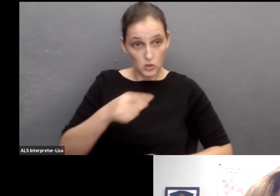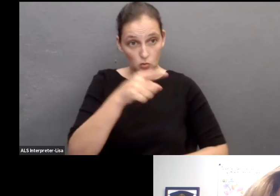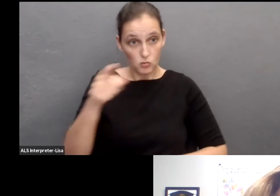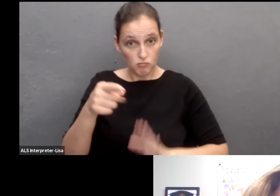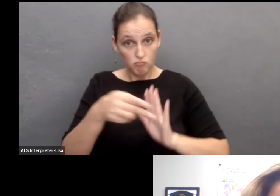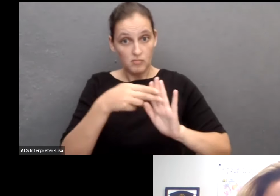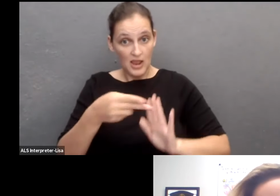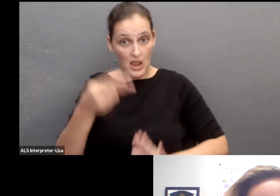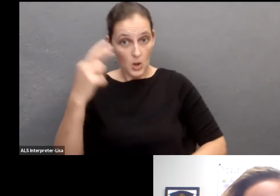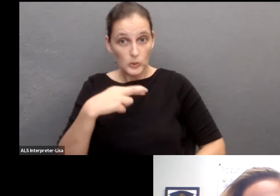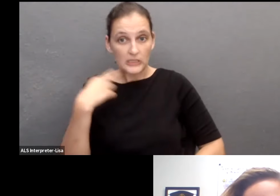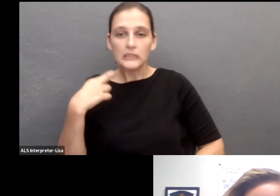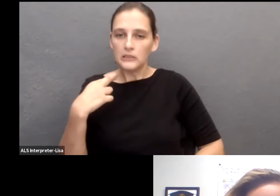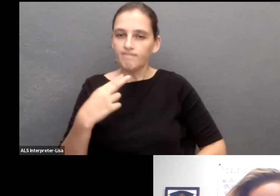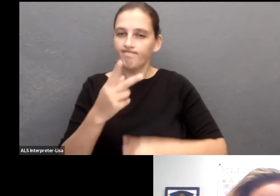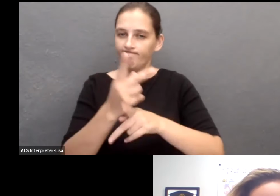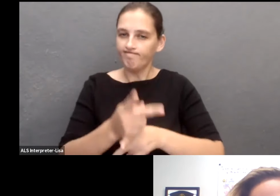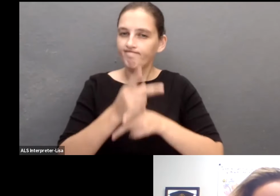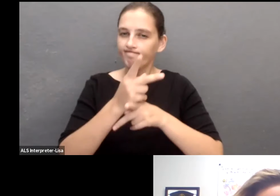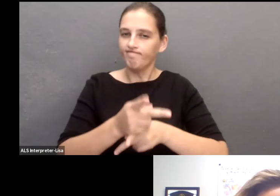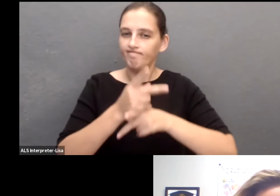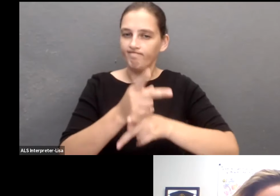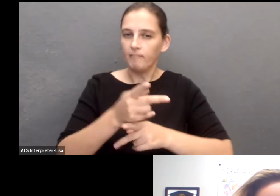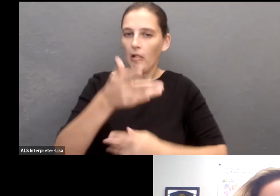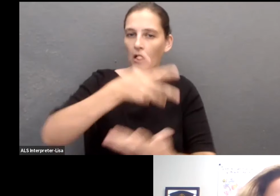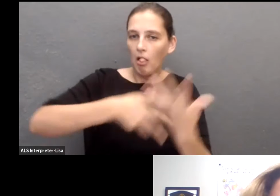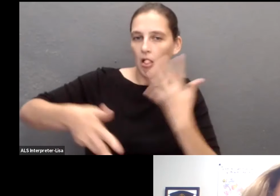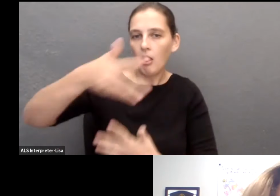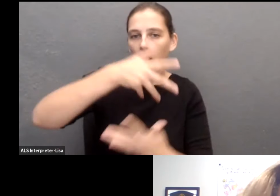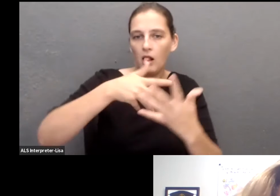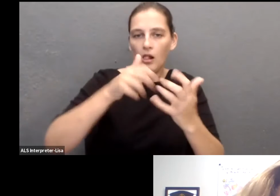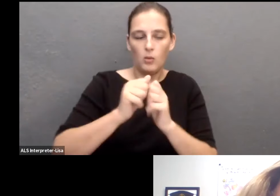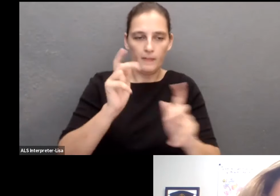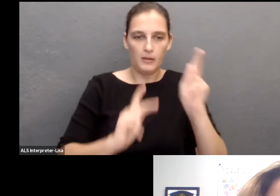you know, I would be very careful about any kind of crowded space and, that being said,